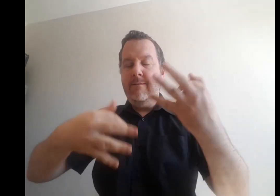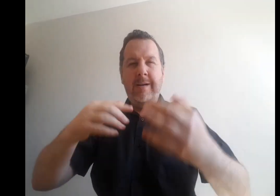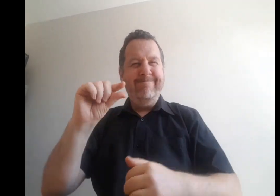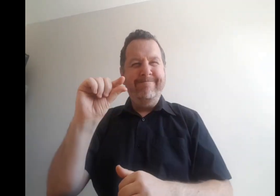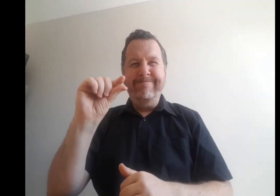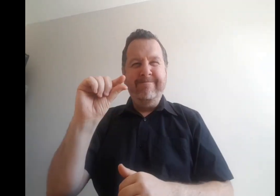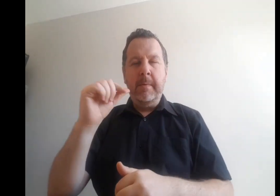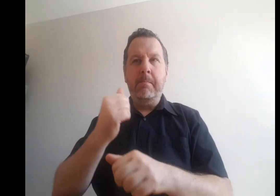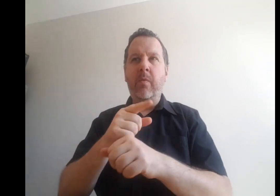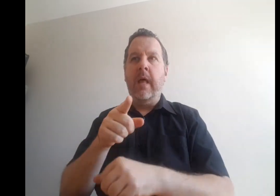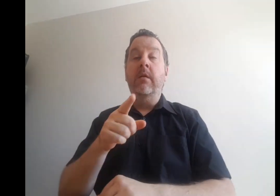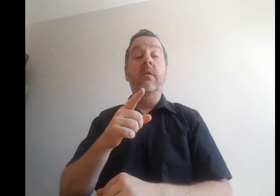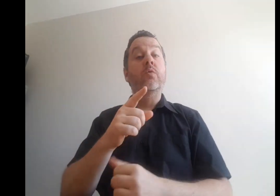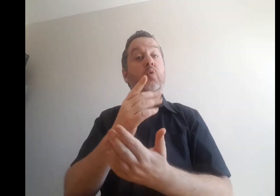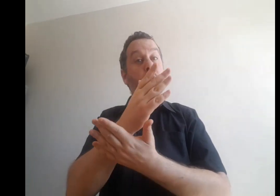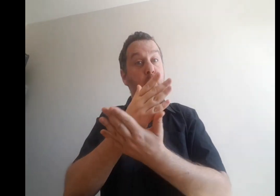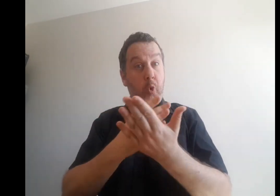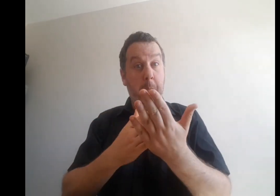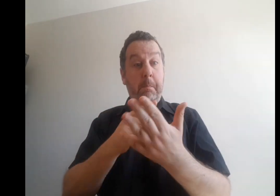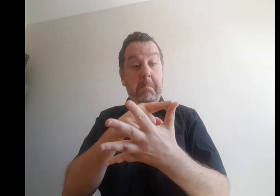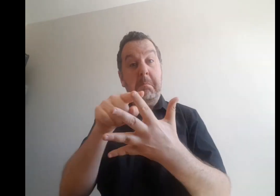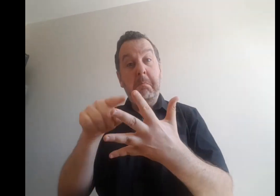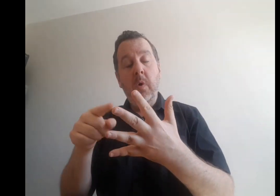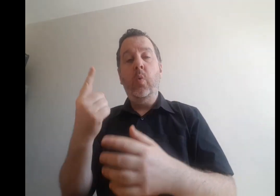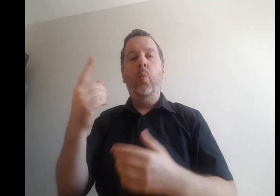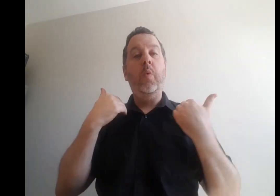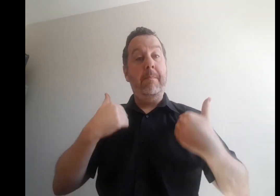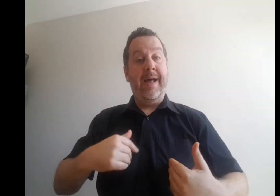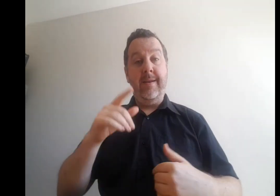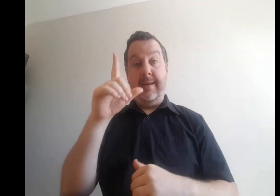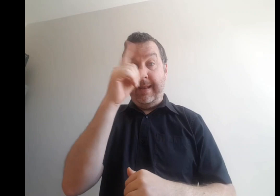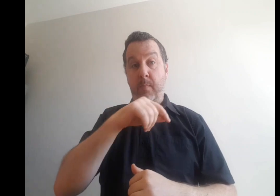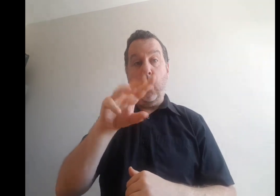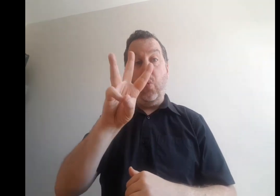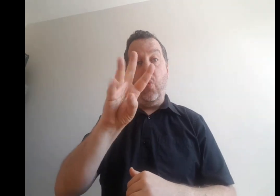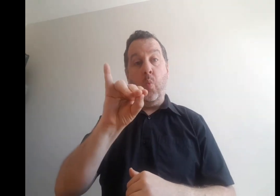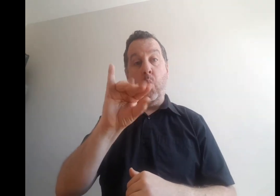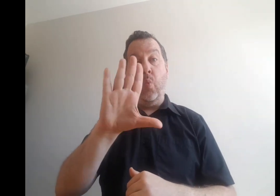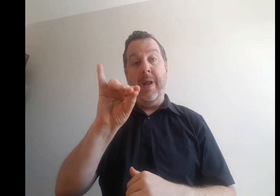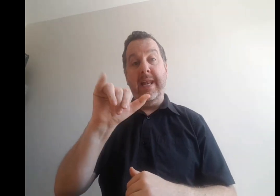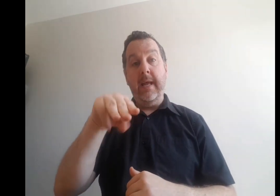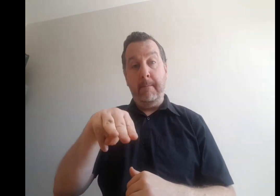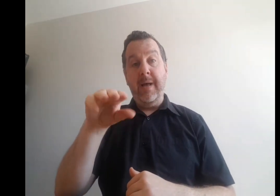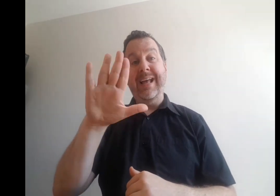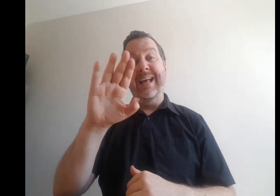There are a couple of individuals, for example, a guy called William Leavey who went to Cabra.